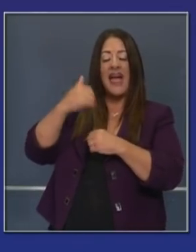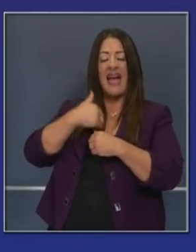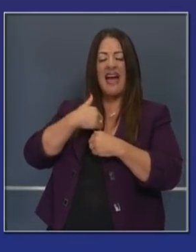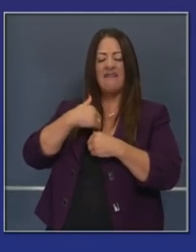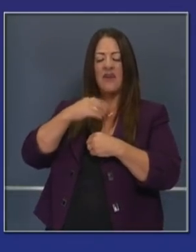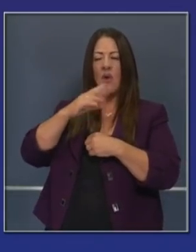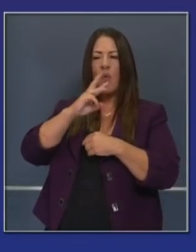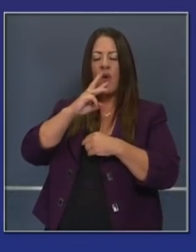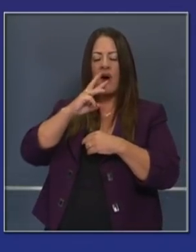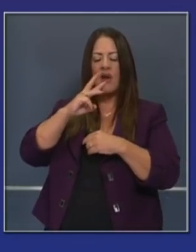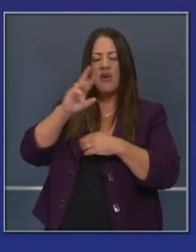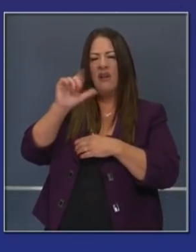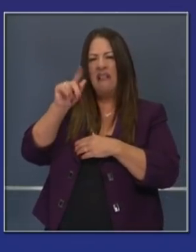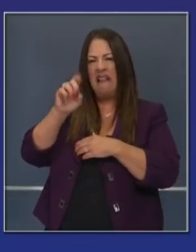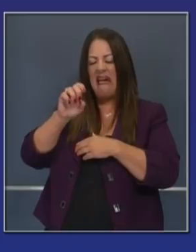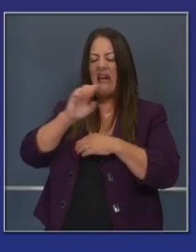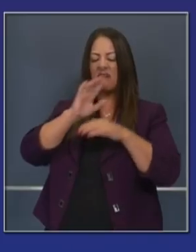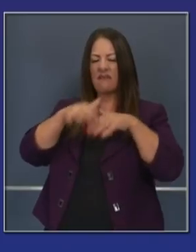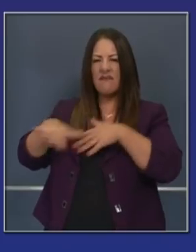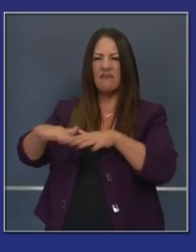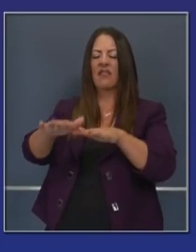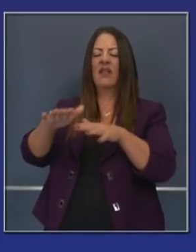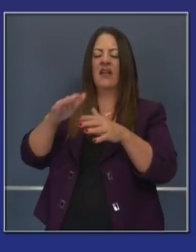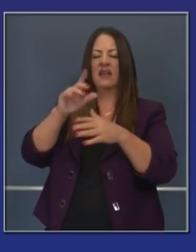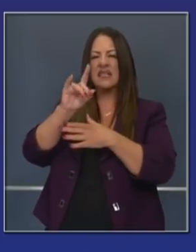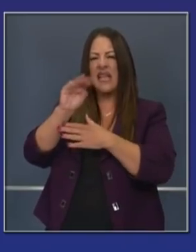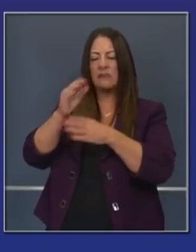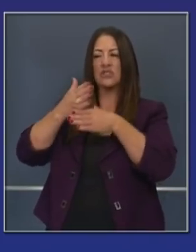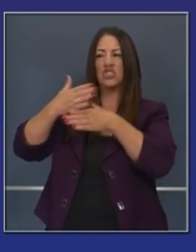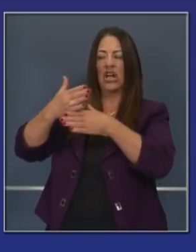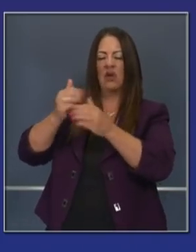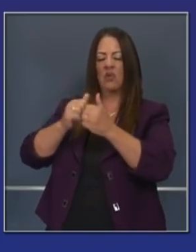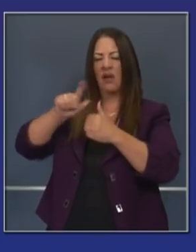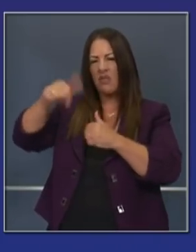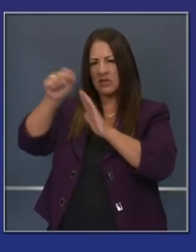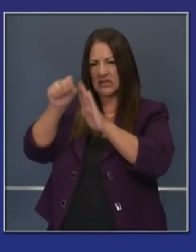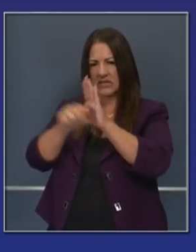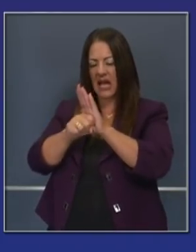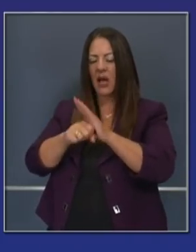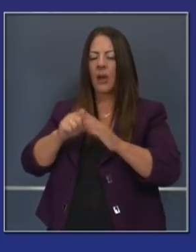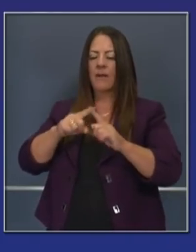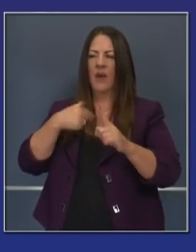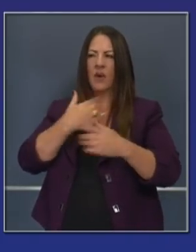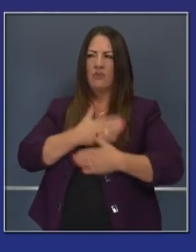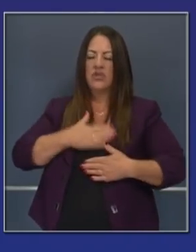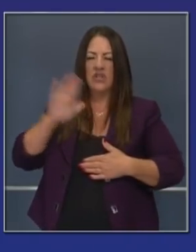NORTHERN PART OF THE STATE AND THE SOUTHERN PART OF HER STATE IN OREGON.